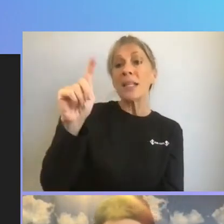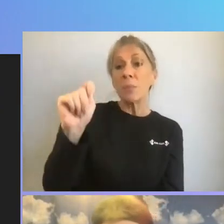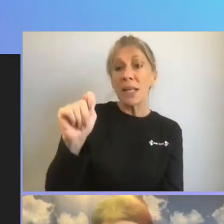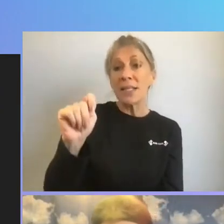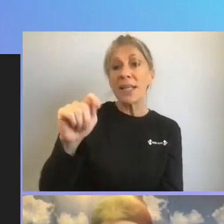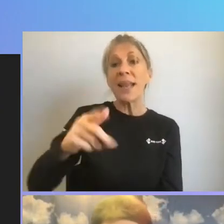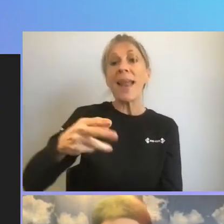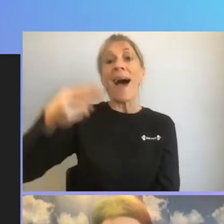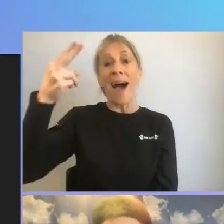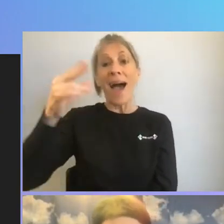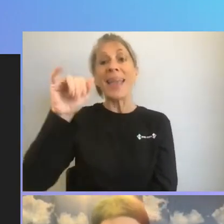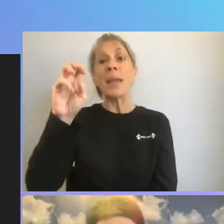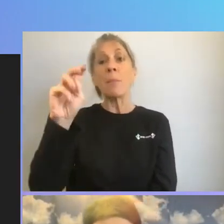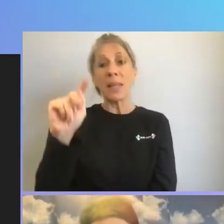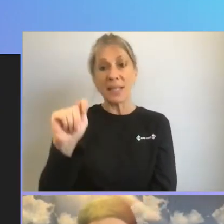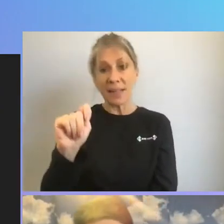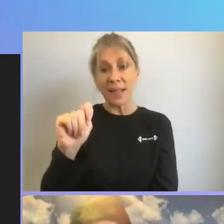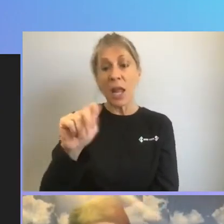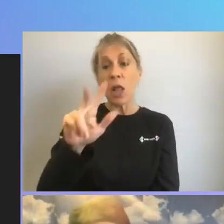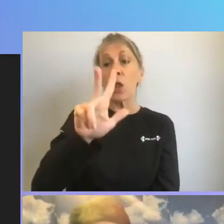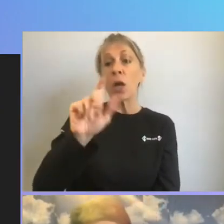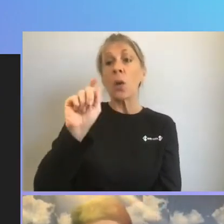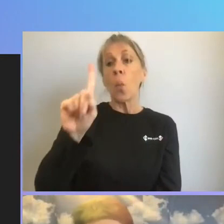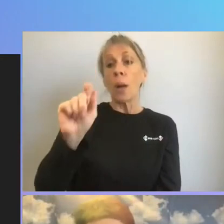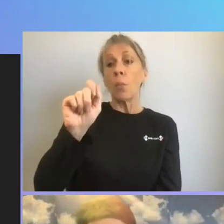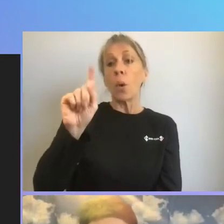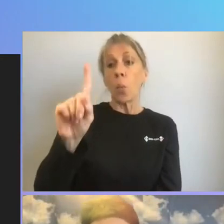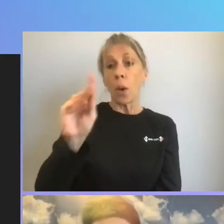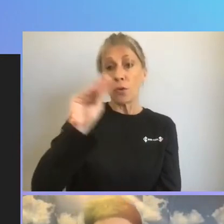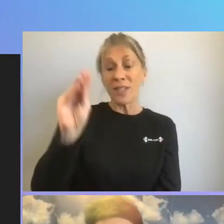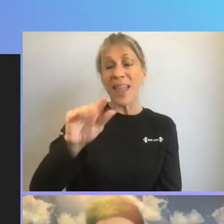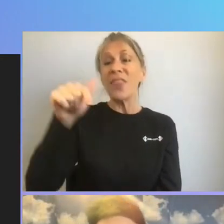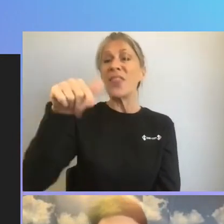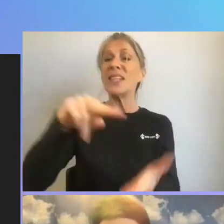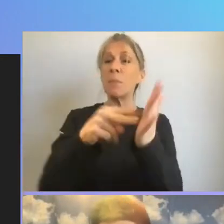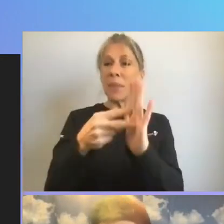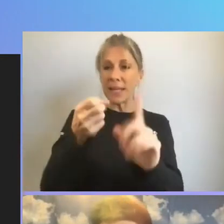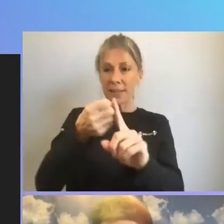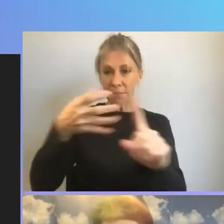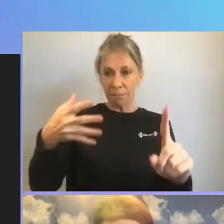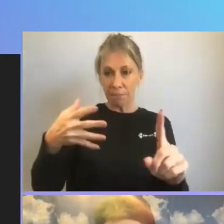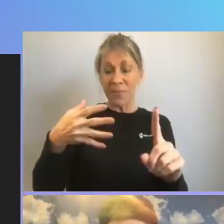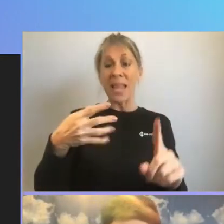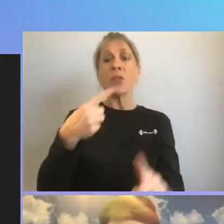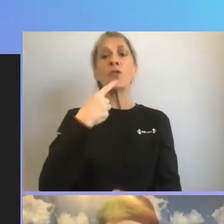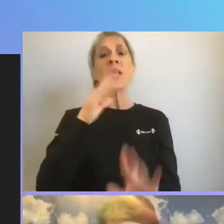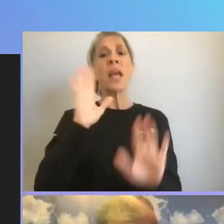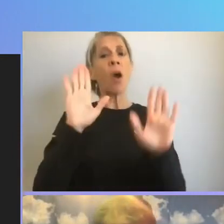of 31.1. And this means that this person is outwardly saying